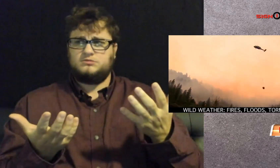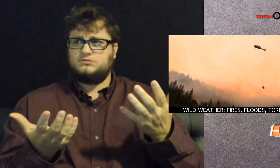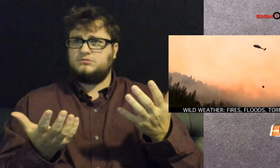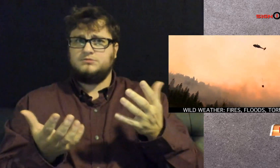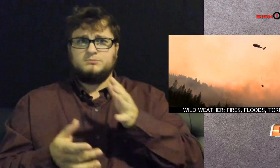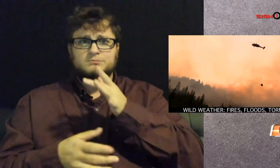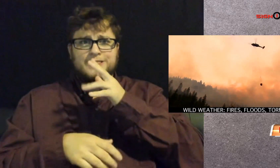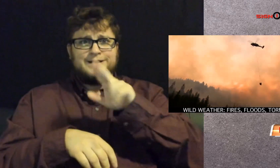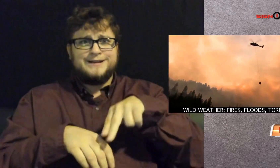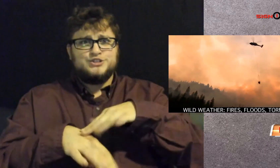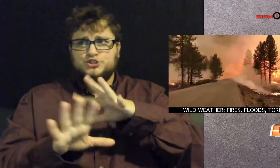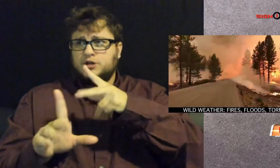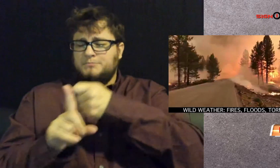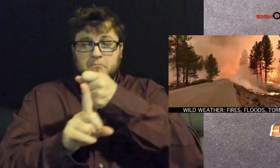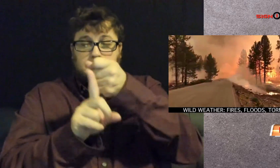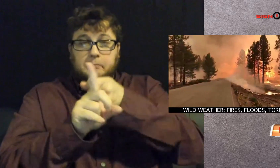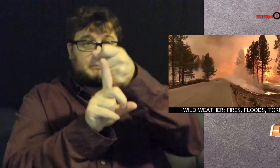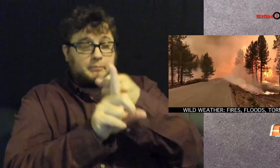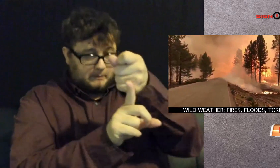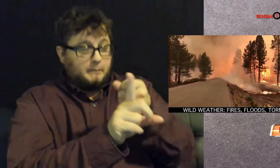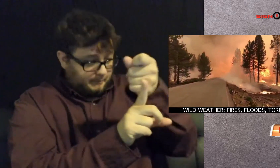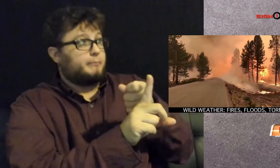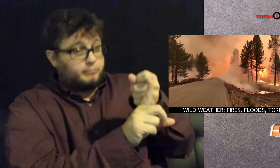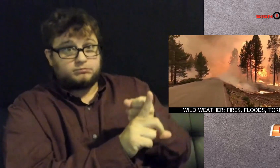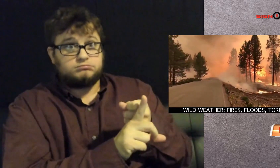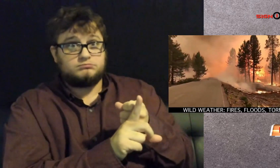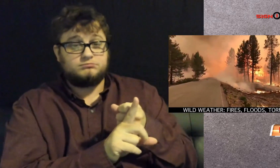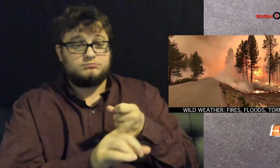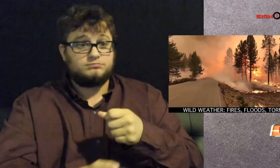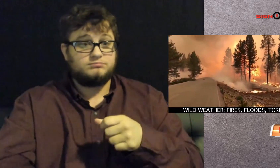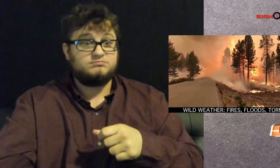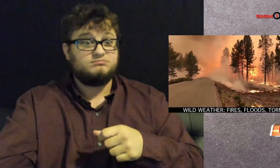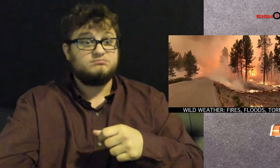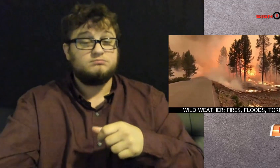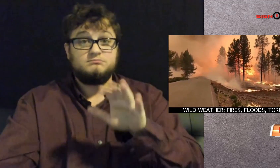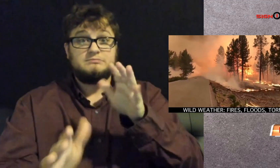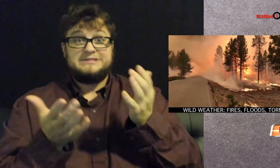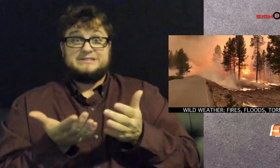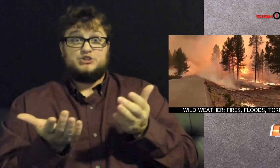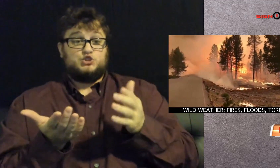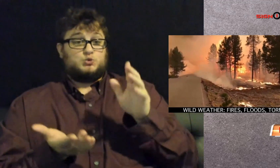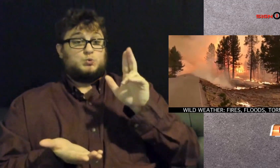just this week alone mother nature has been on a tear globally